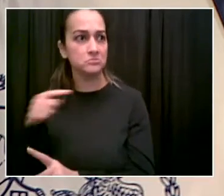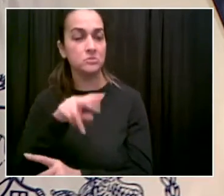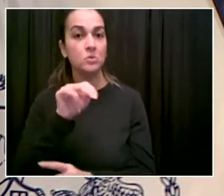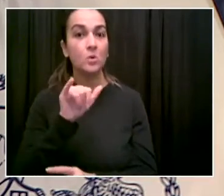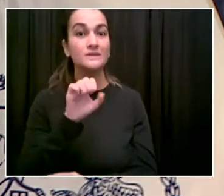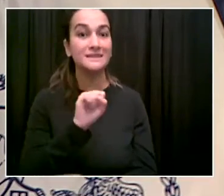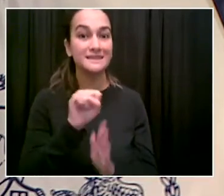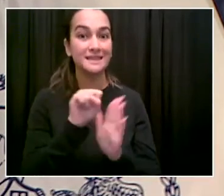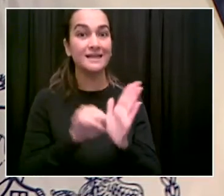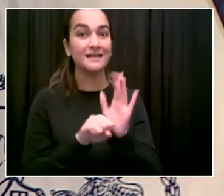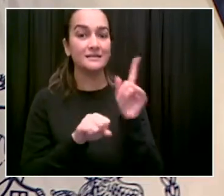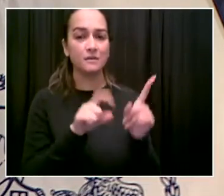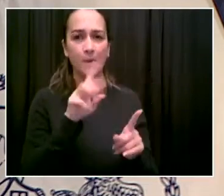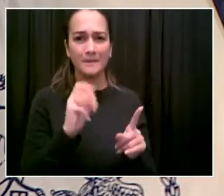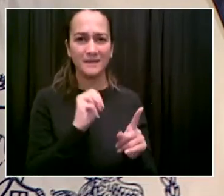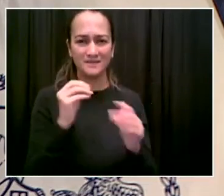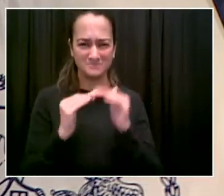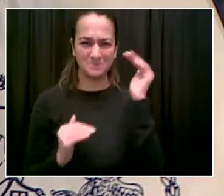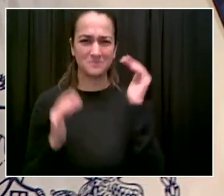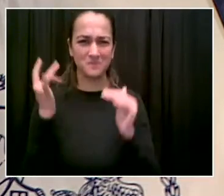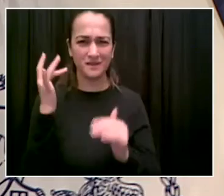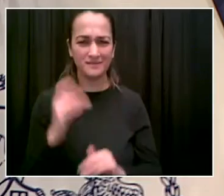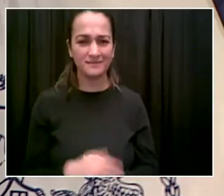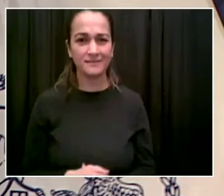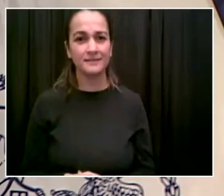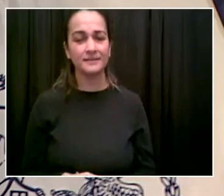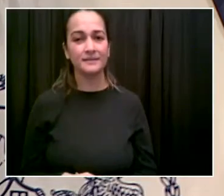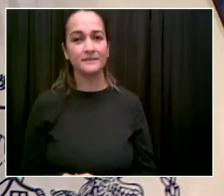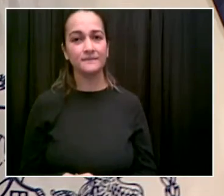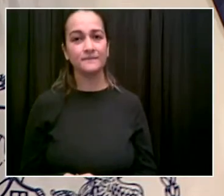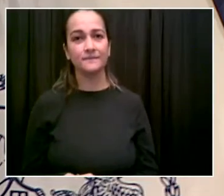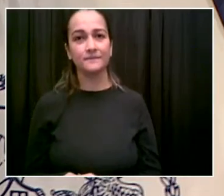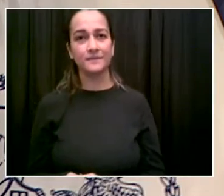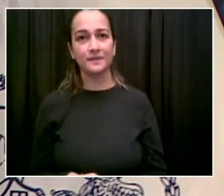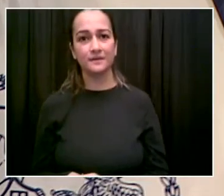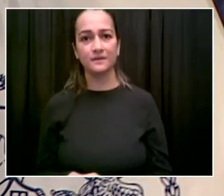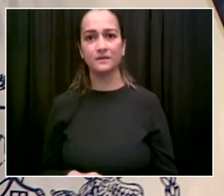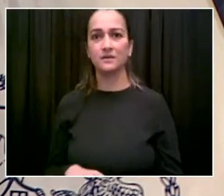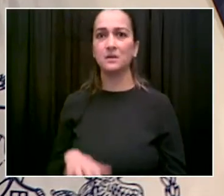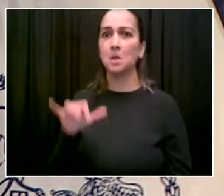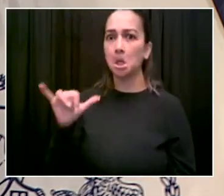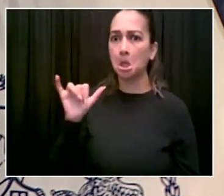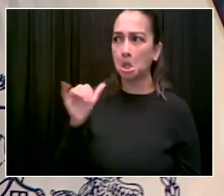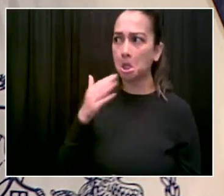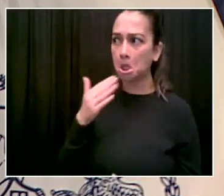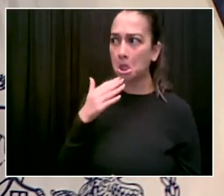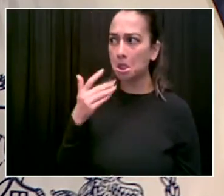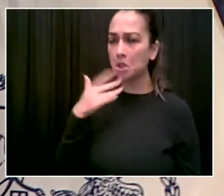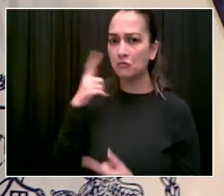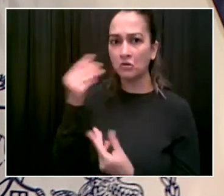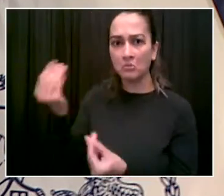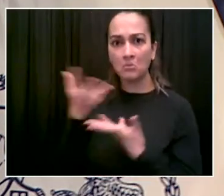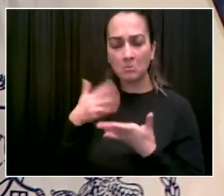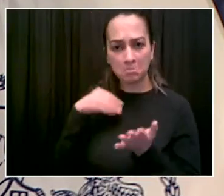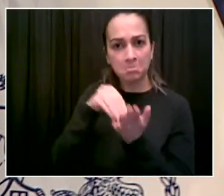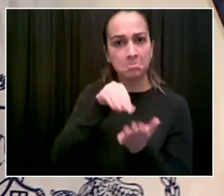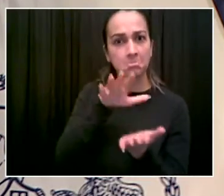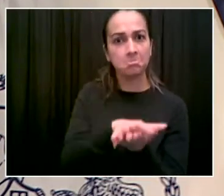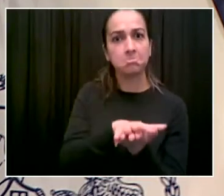IN THIS ENTIRE YEAR AND A HALF, I EXPRESS MY